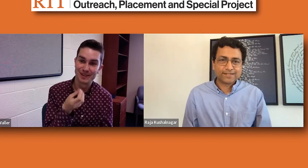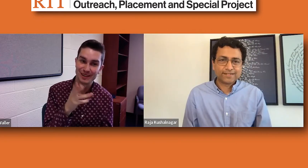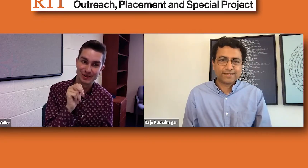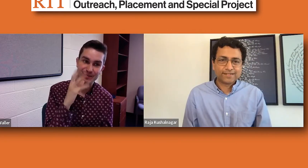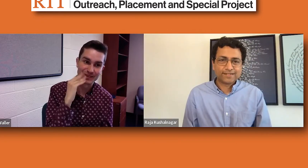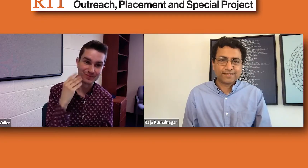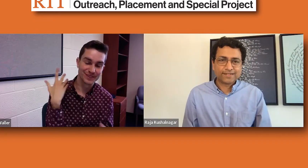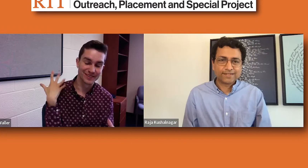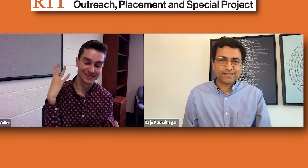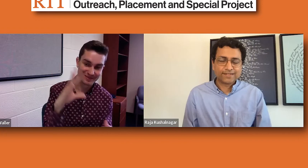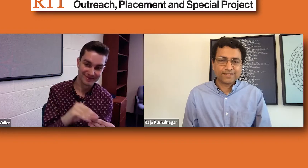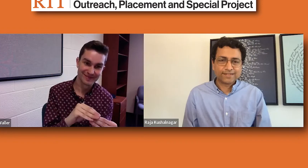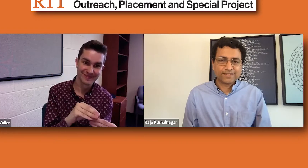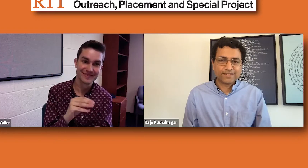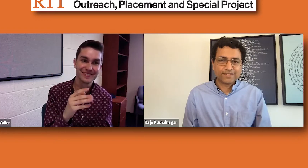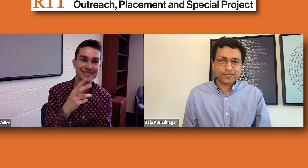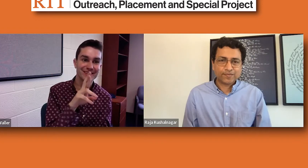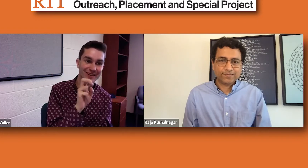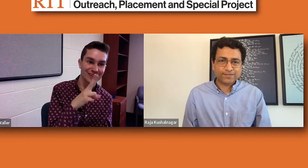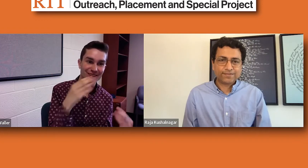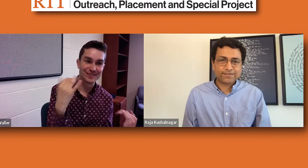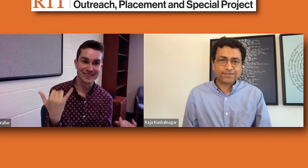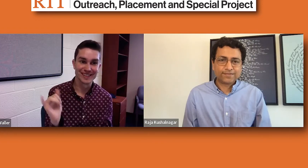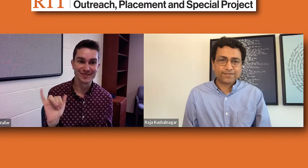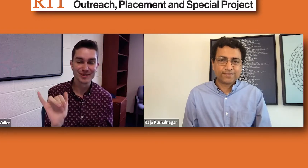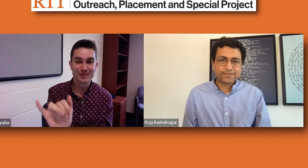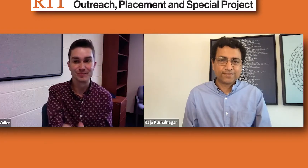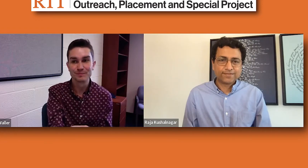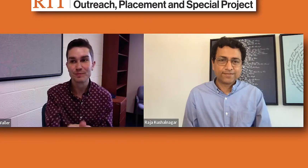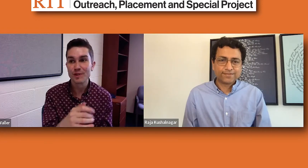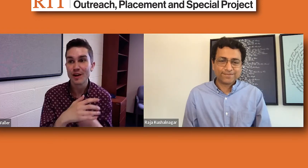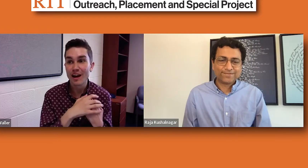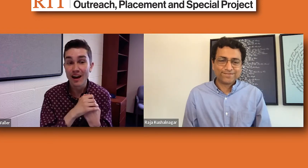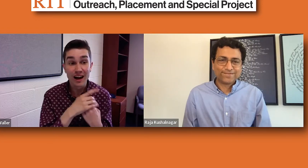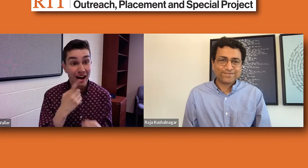I certainly count you as a mentor in my own experiences both in the you and today.